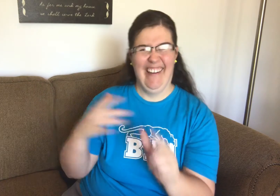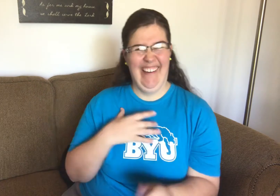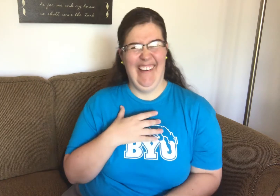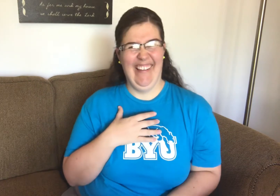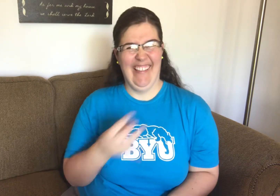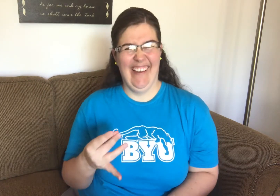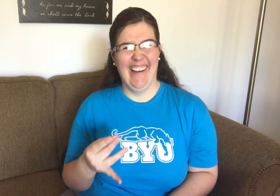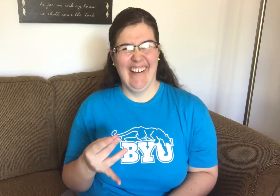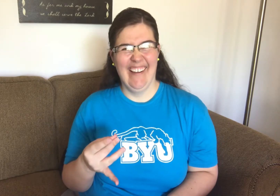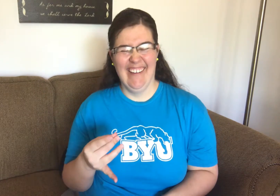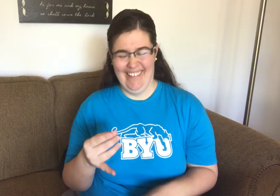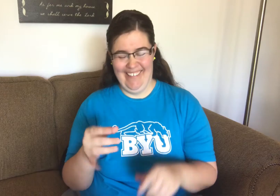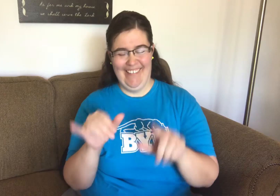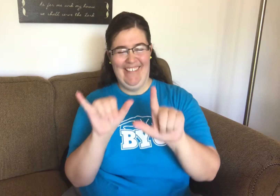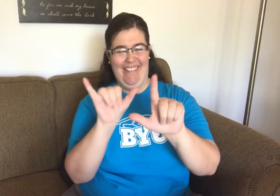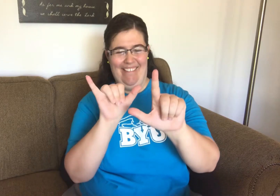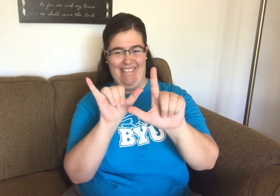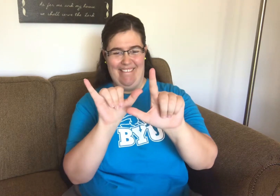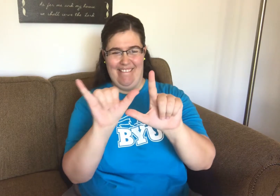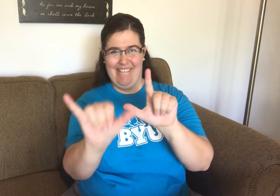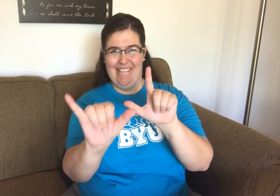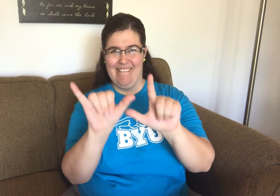I like this one :)